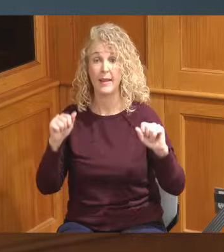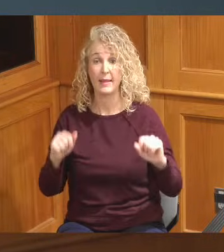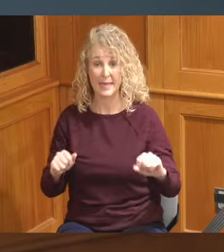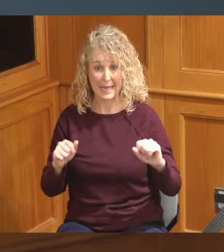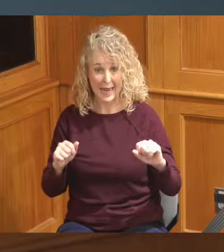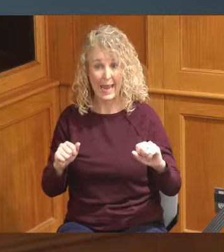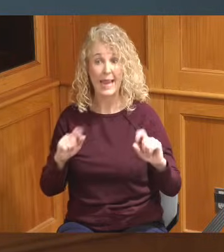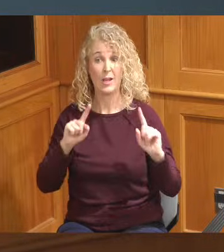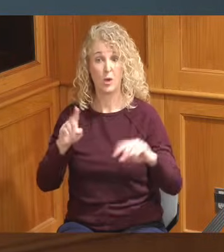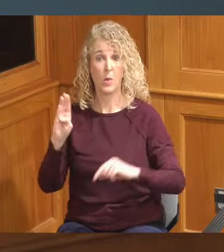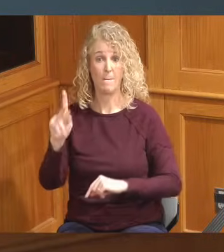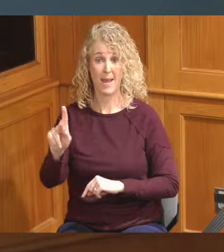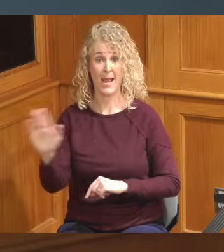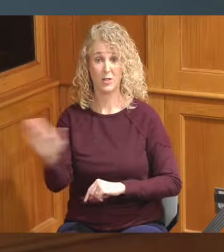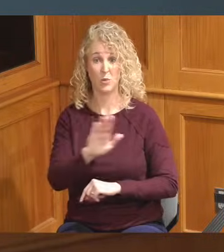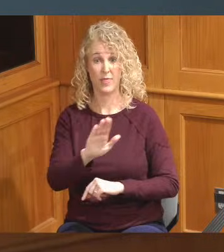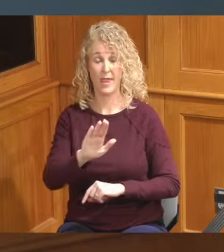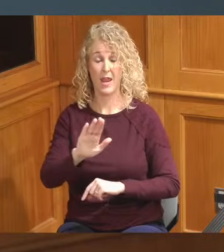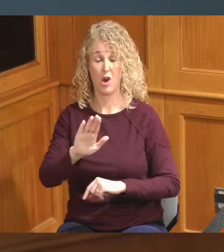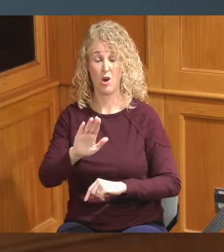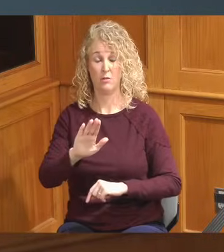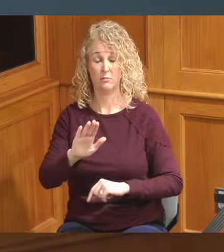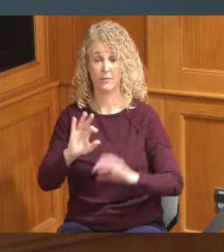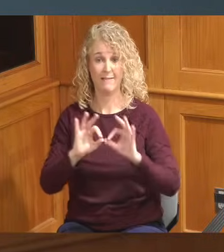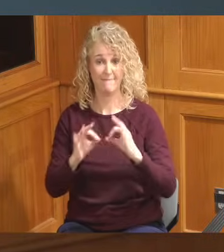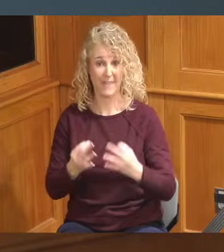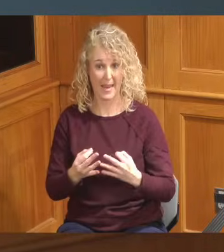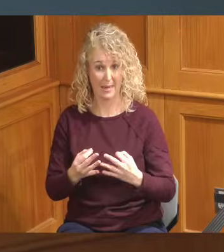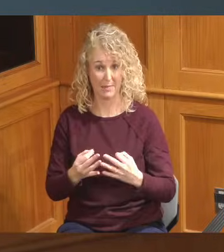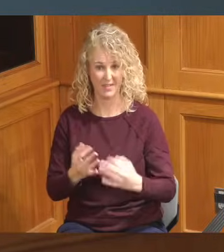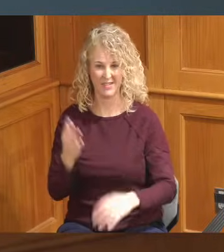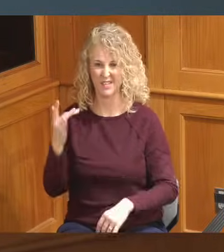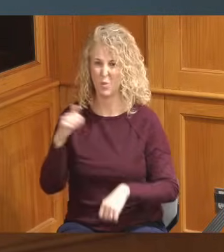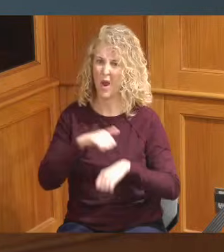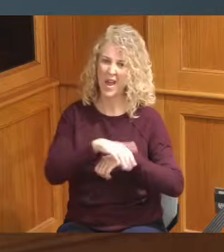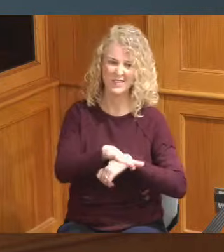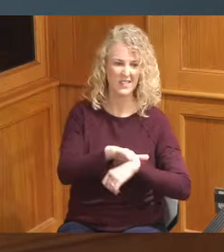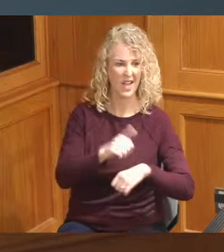homes. So we often times wonder well why do we have to send them this place and spend all this